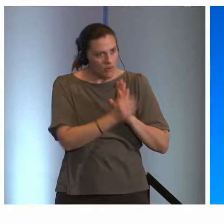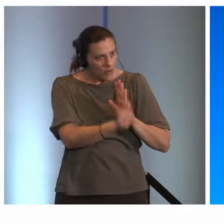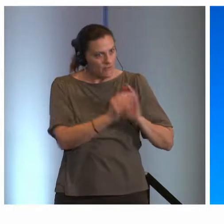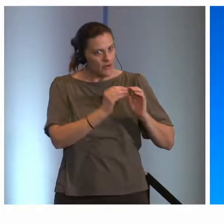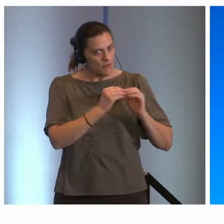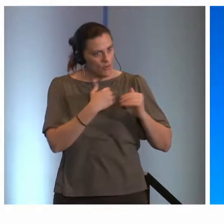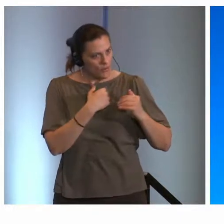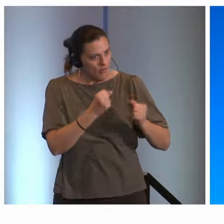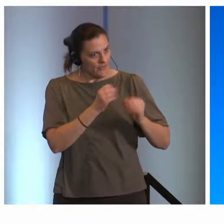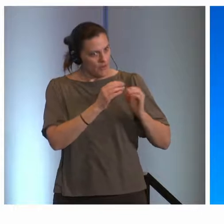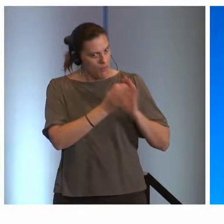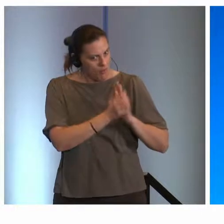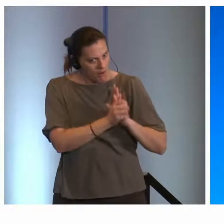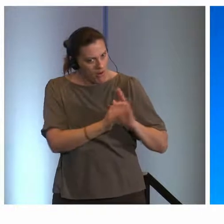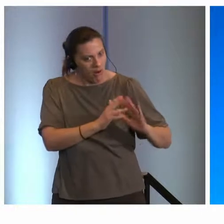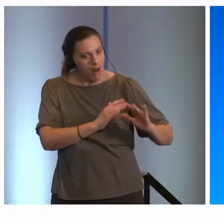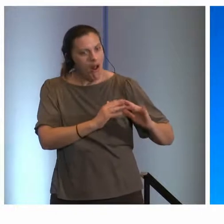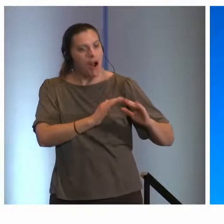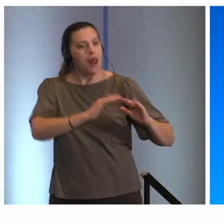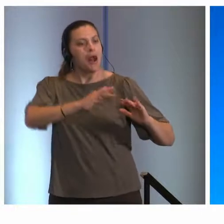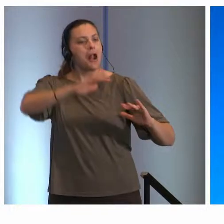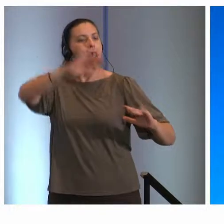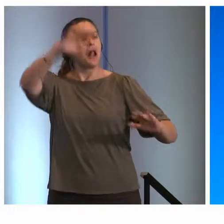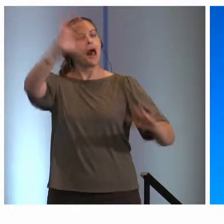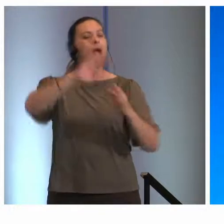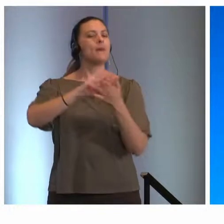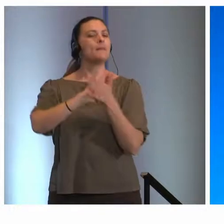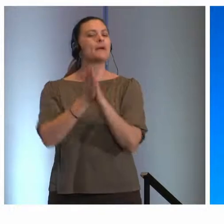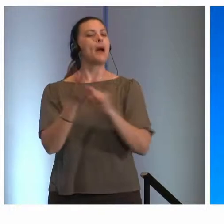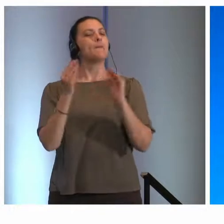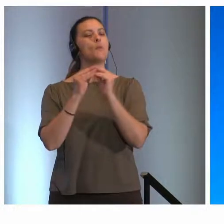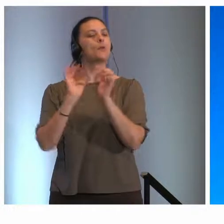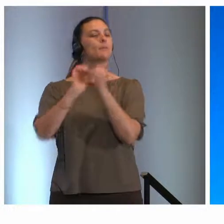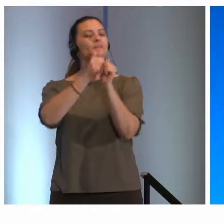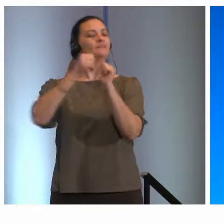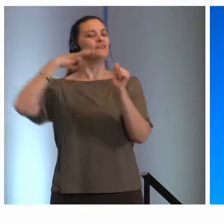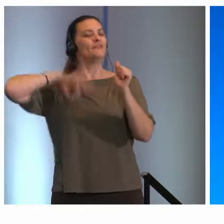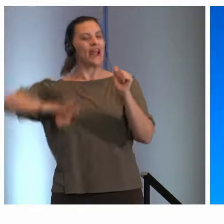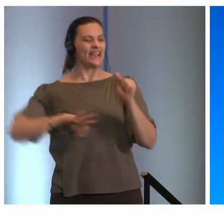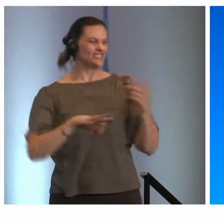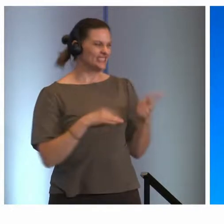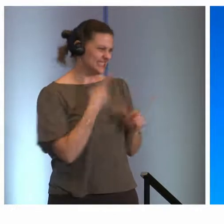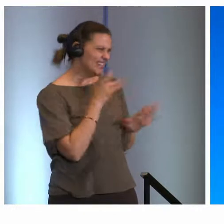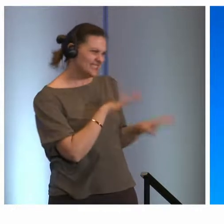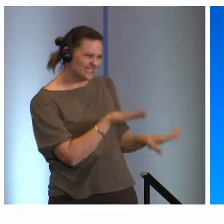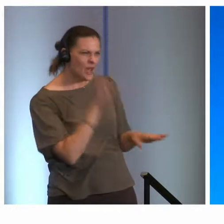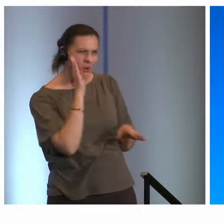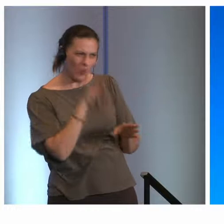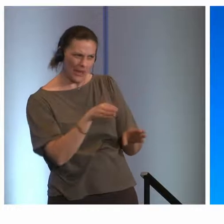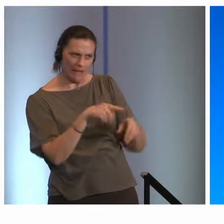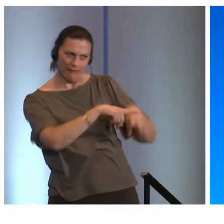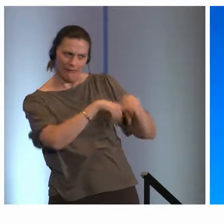baseline but then you become more competent. You become more confident, and then through following these